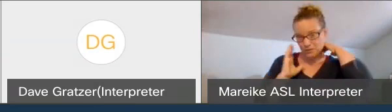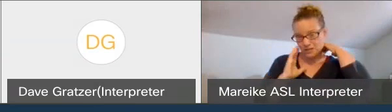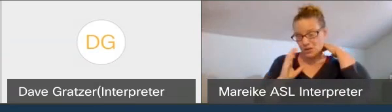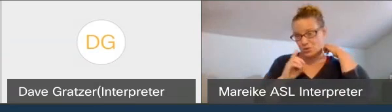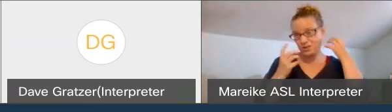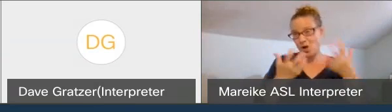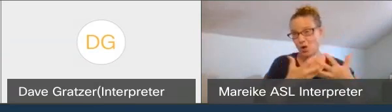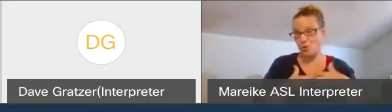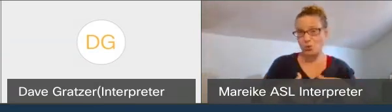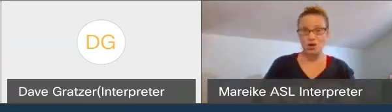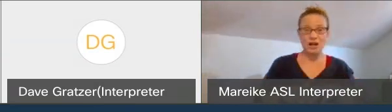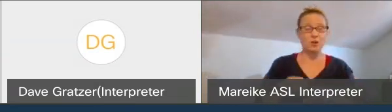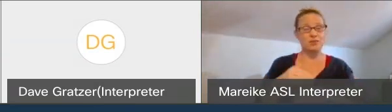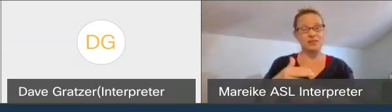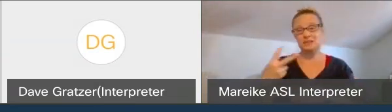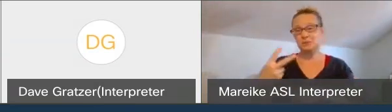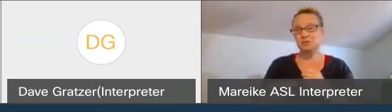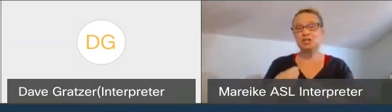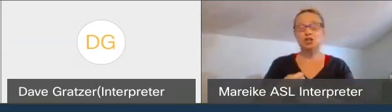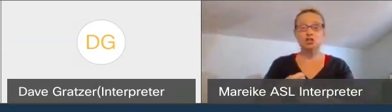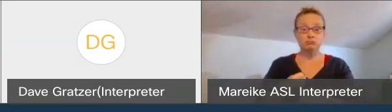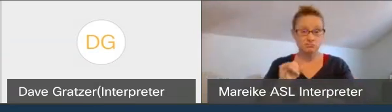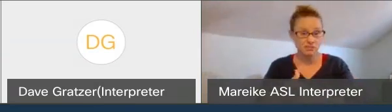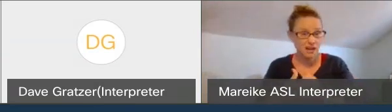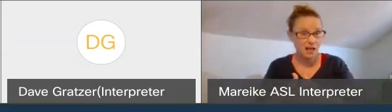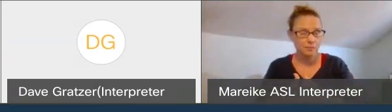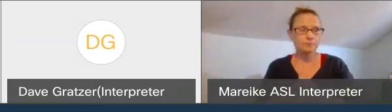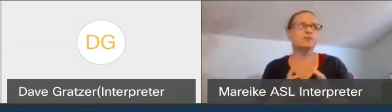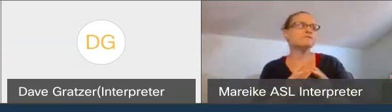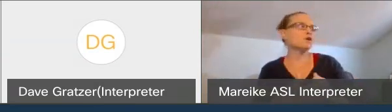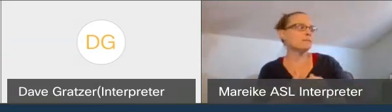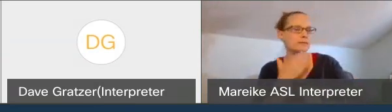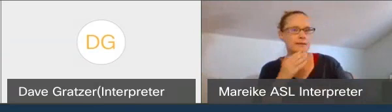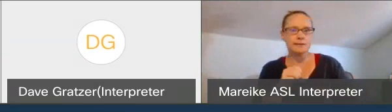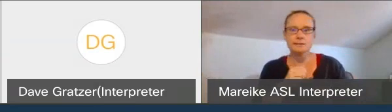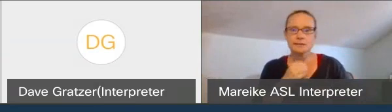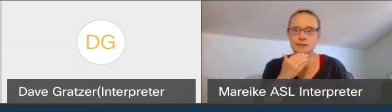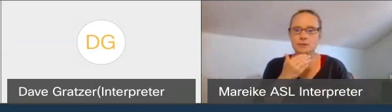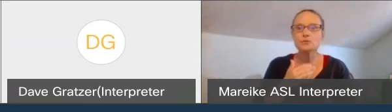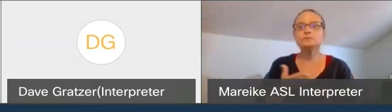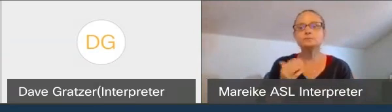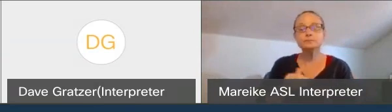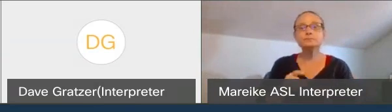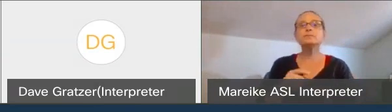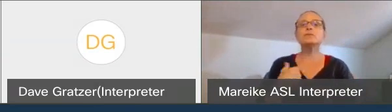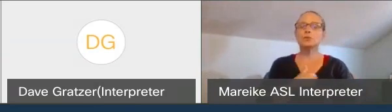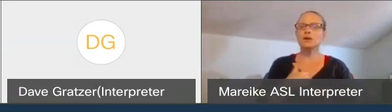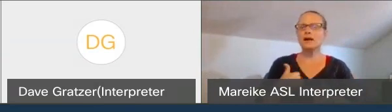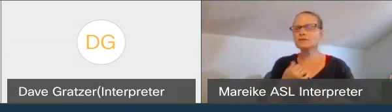Um, does that help at all? Ihara: Very helpful. Yes. Thank you. Um, so I've-- we've got a couple of questions